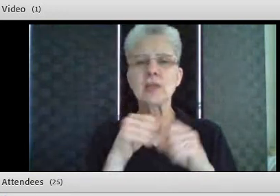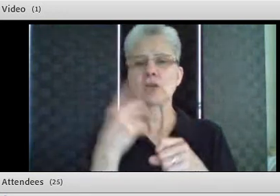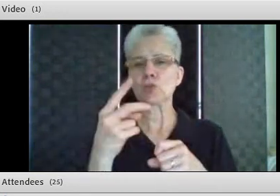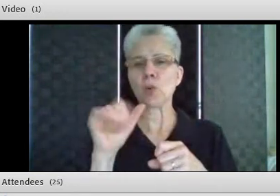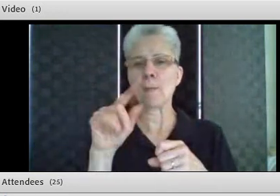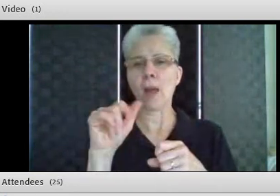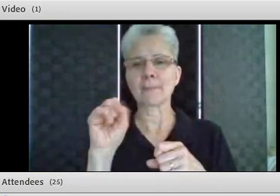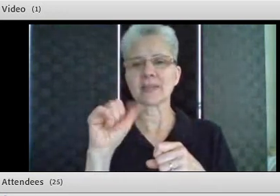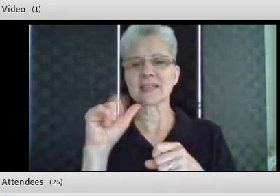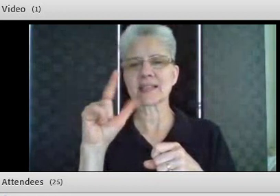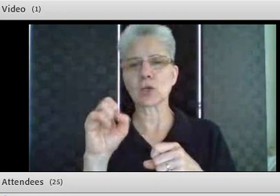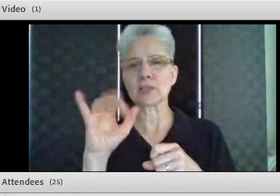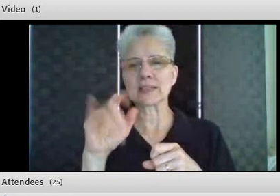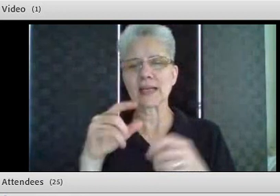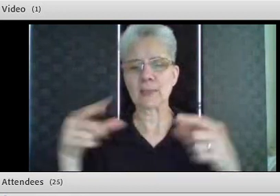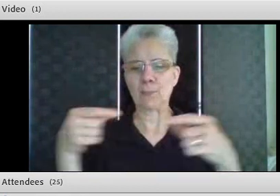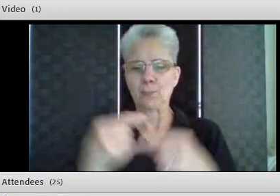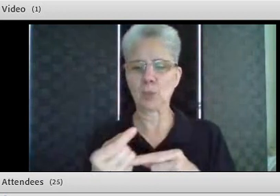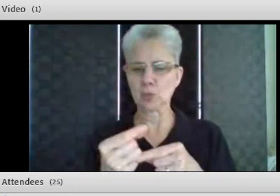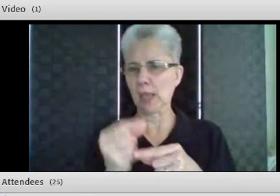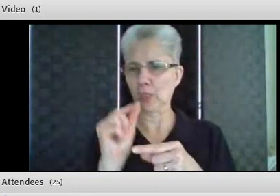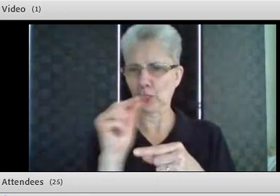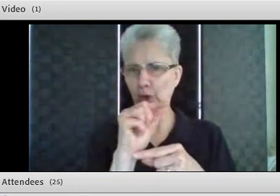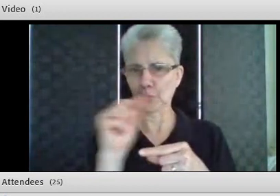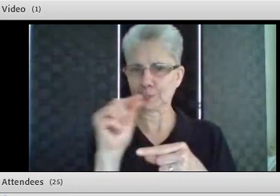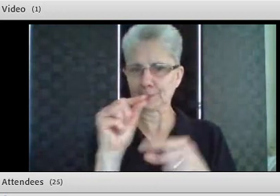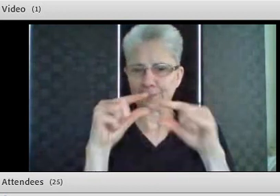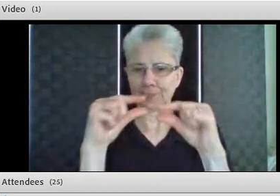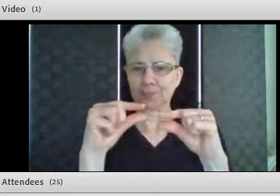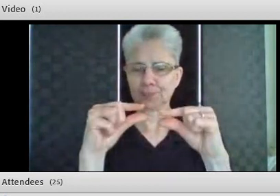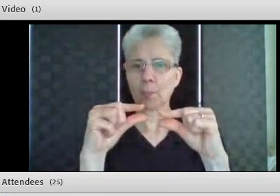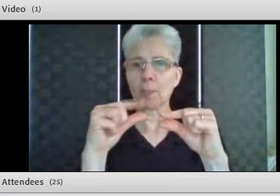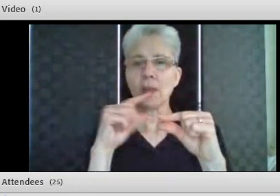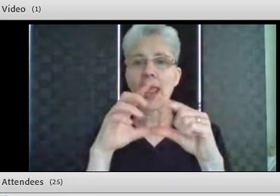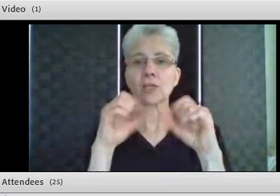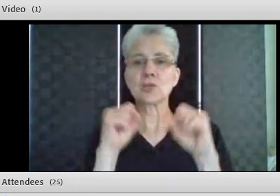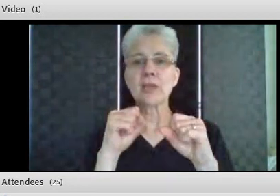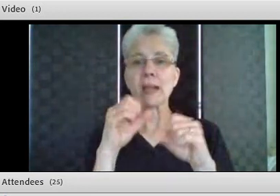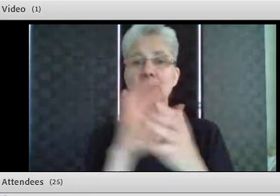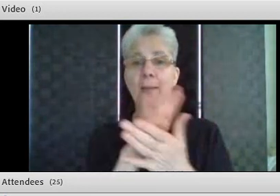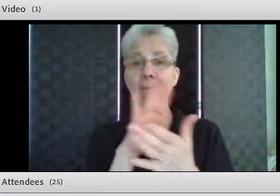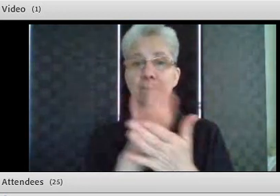It's fine motor skills. So what you do here with this is, you take two Popsicle sticks.